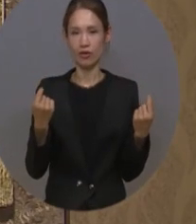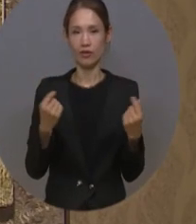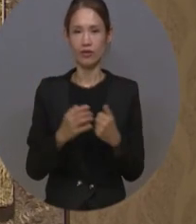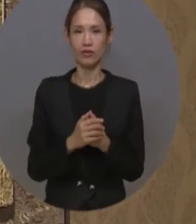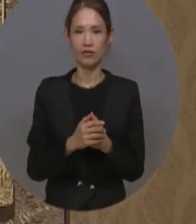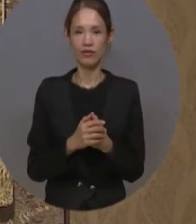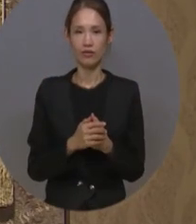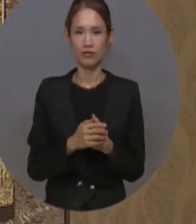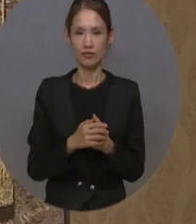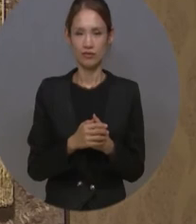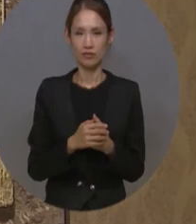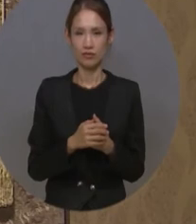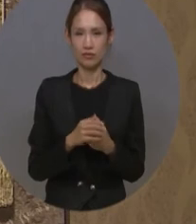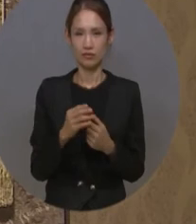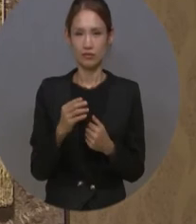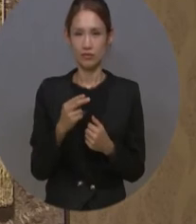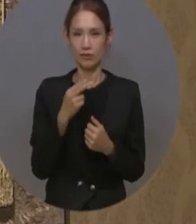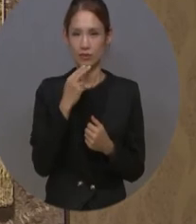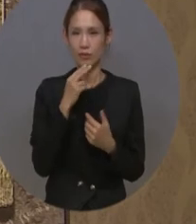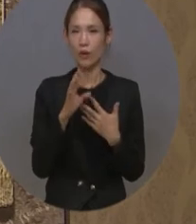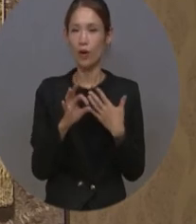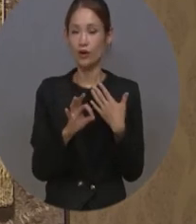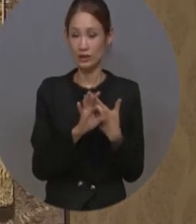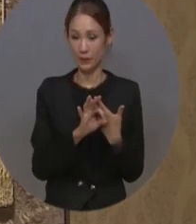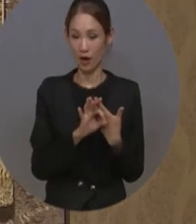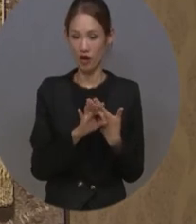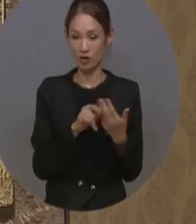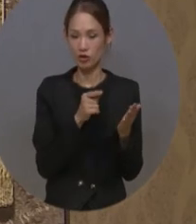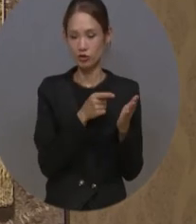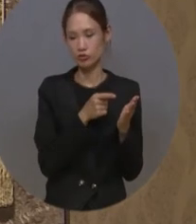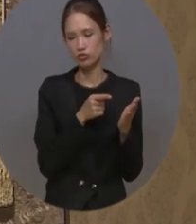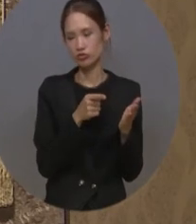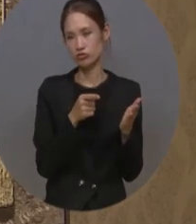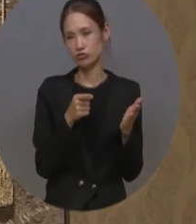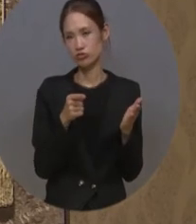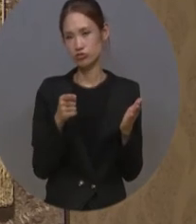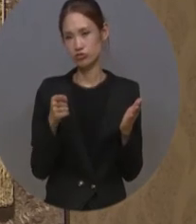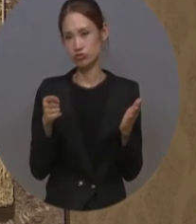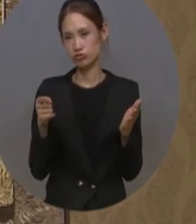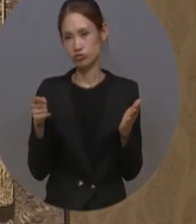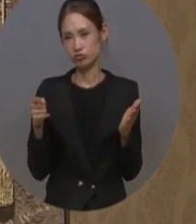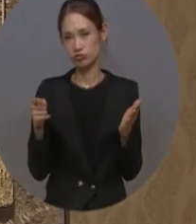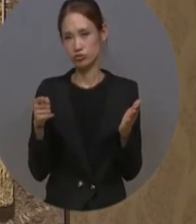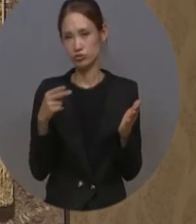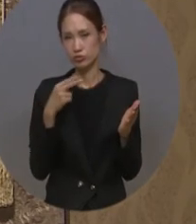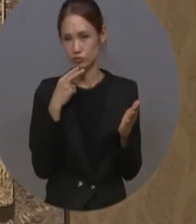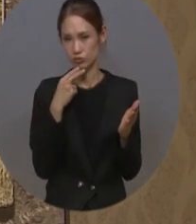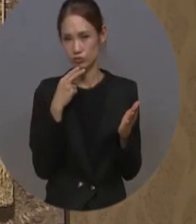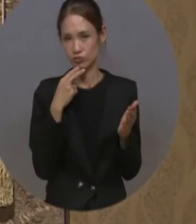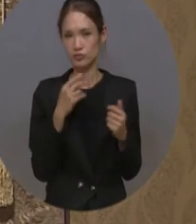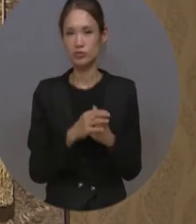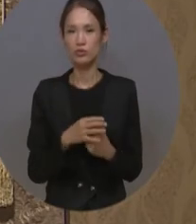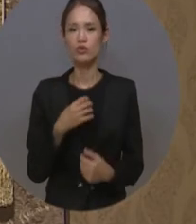your heart stops beating It's a dangerous situation where you go to sleep forever I think it'll be the most dangerous